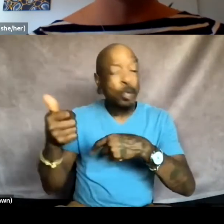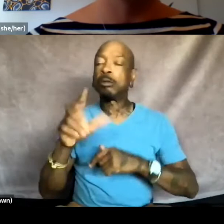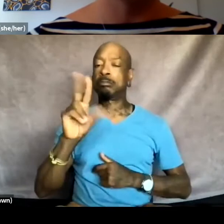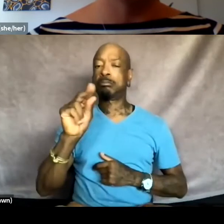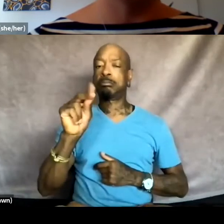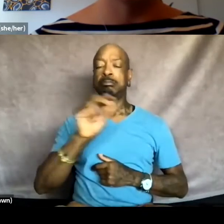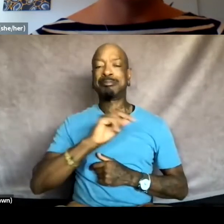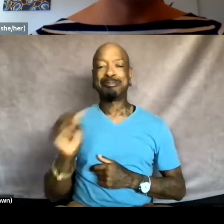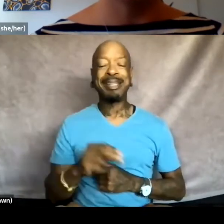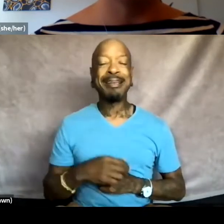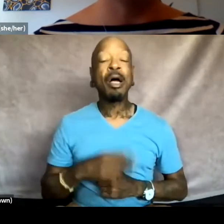Sandra Oh brought Christina.